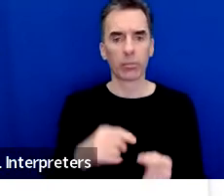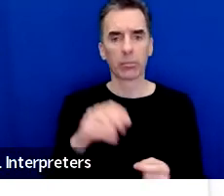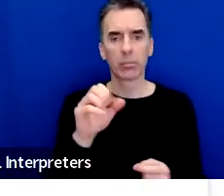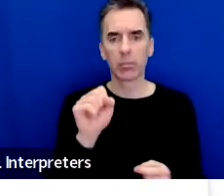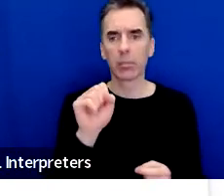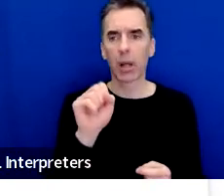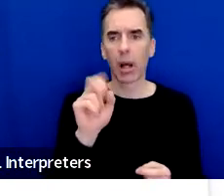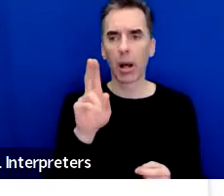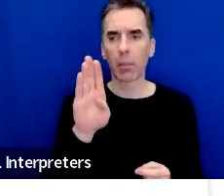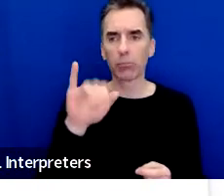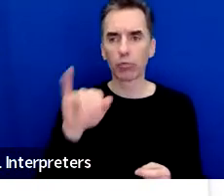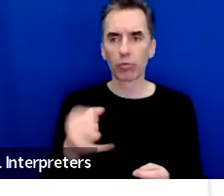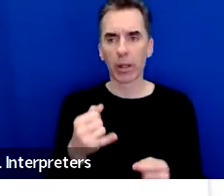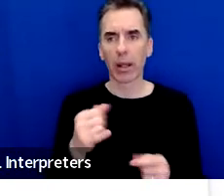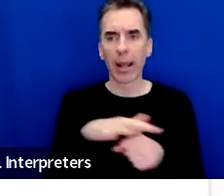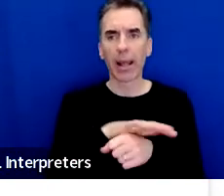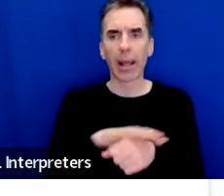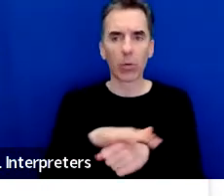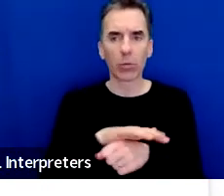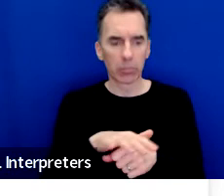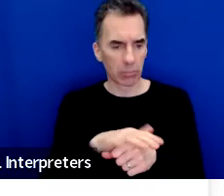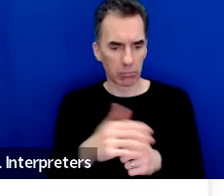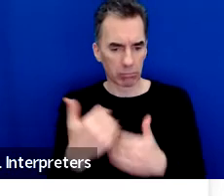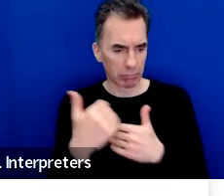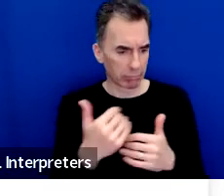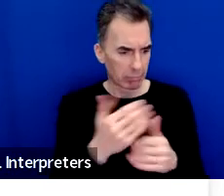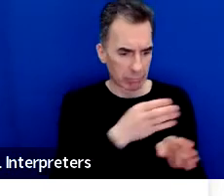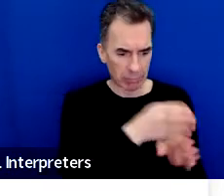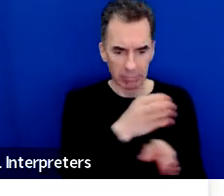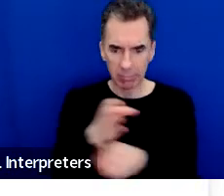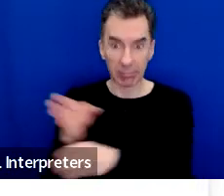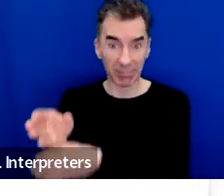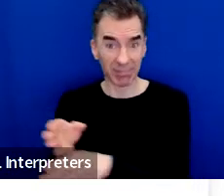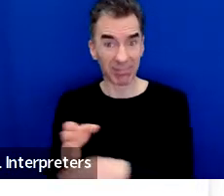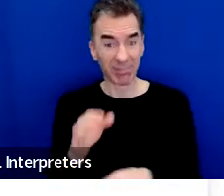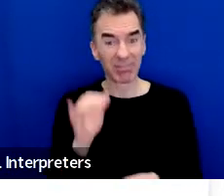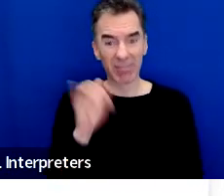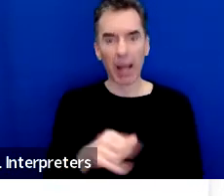responsibilities and sort of becoming subject liaisons. And this again